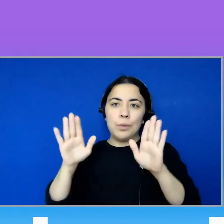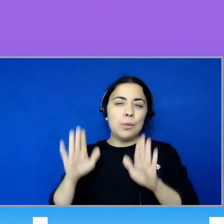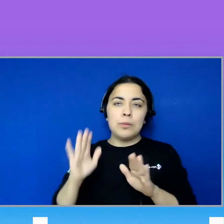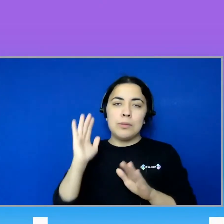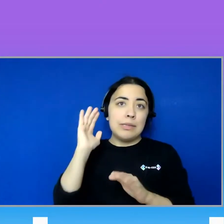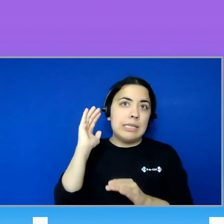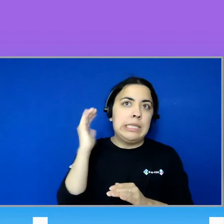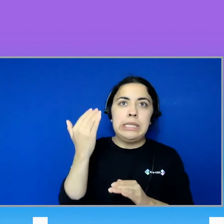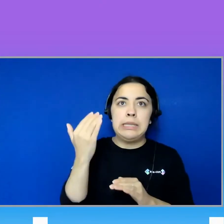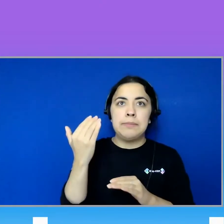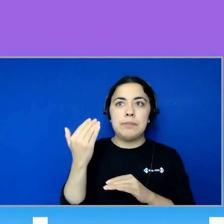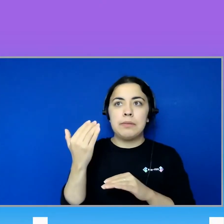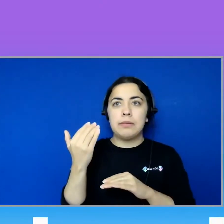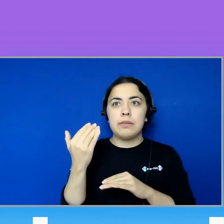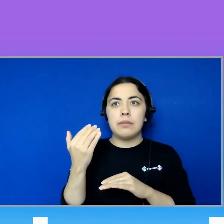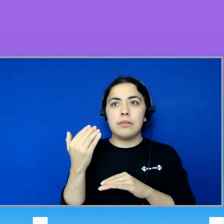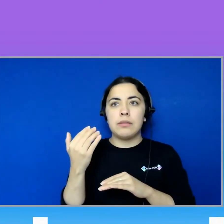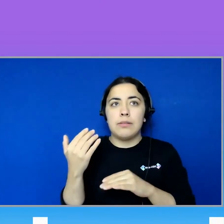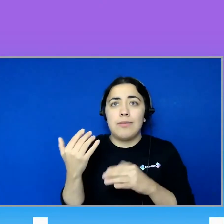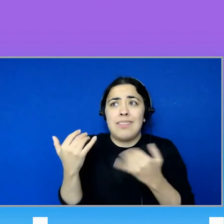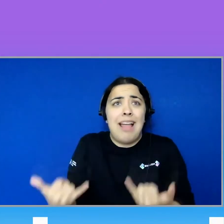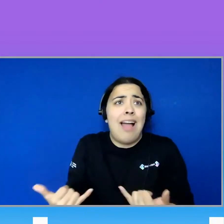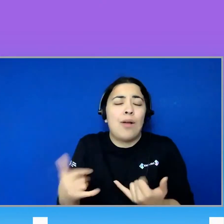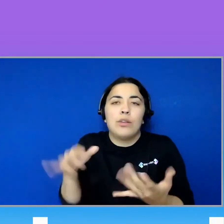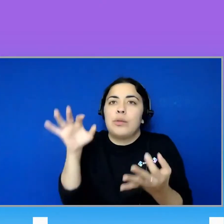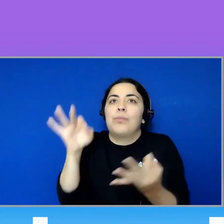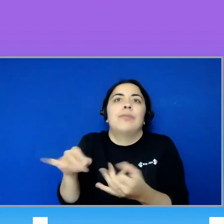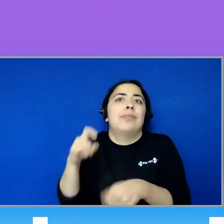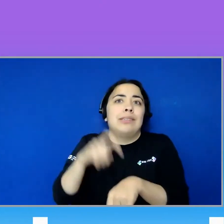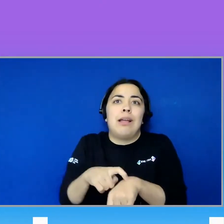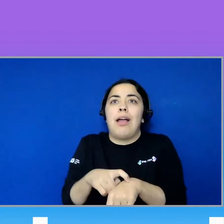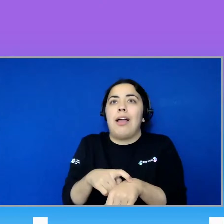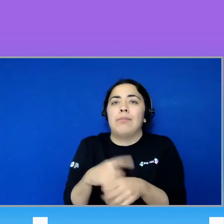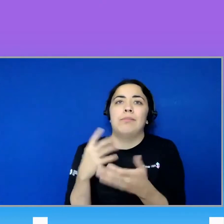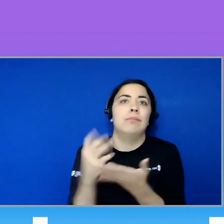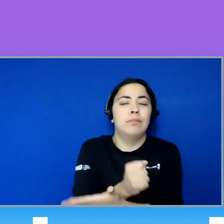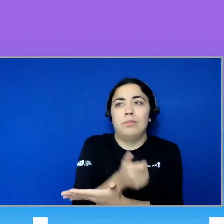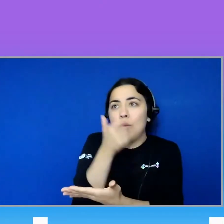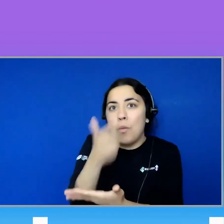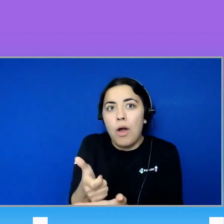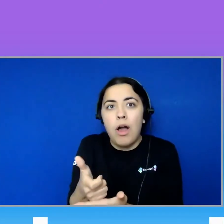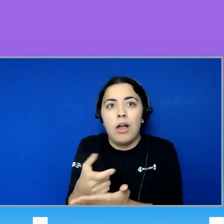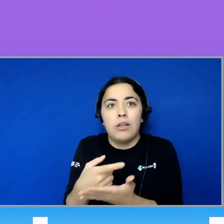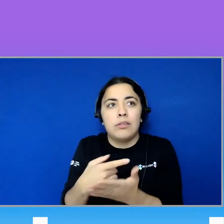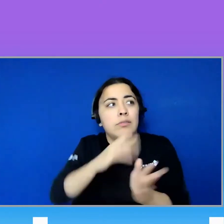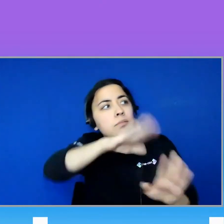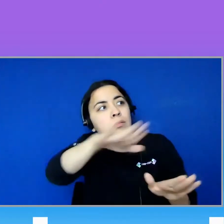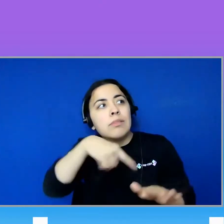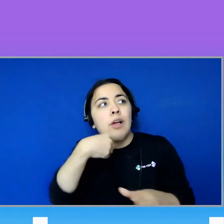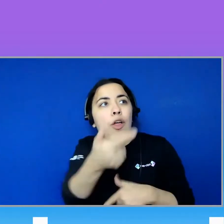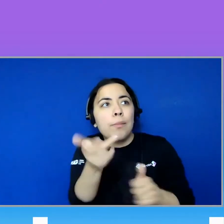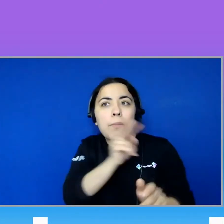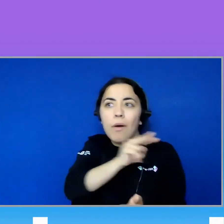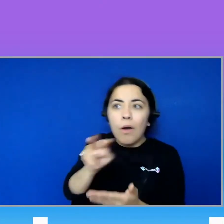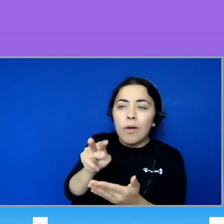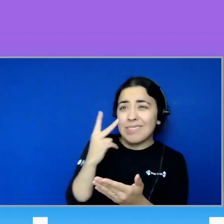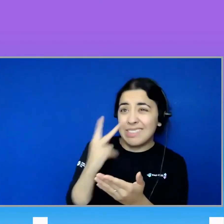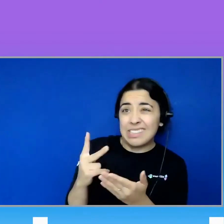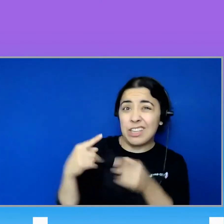timely than ever that we really